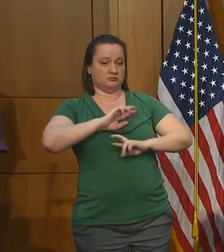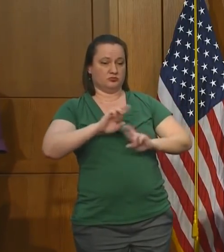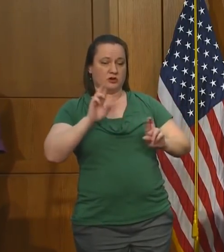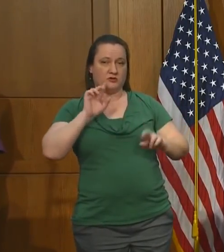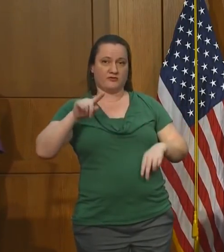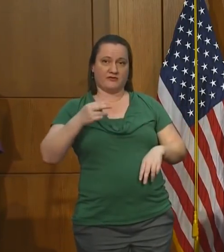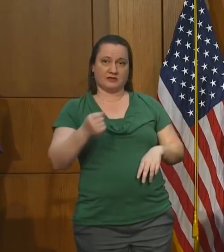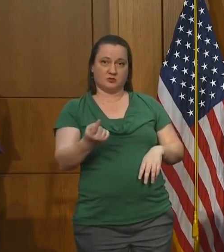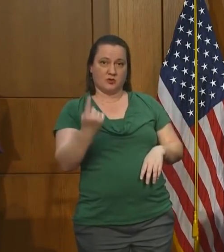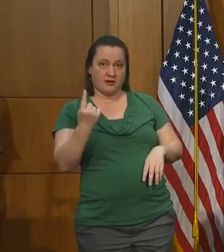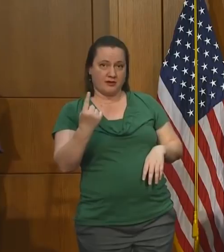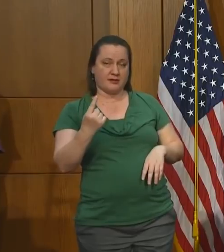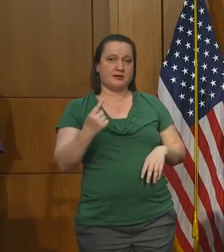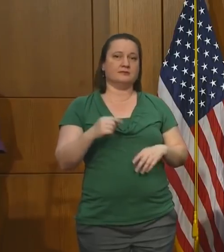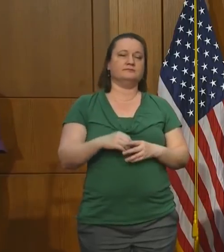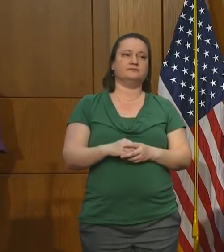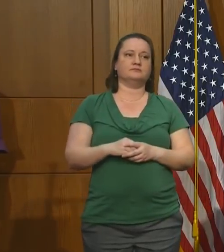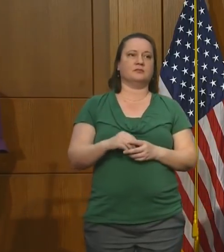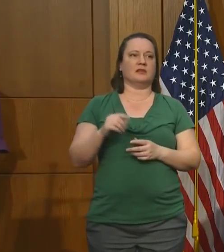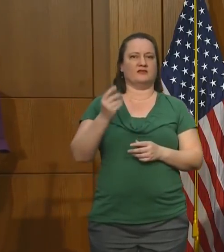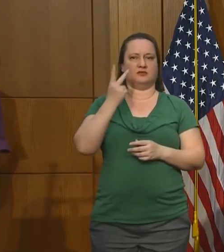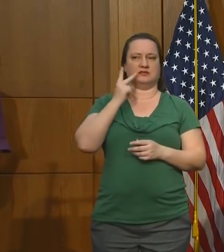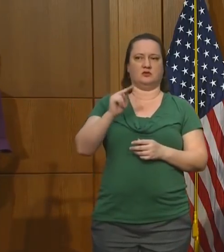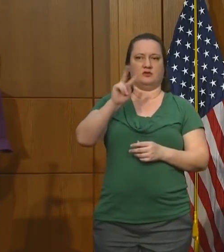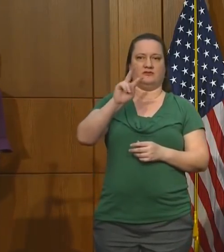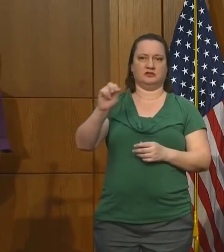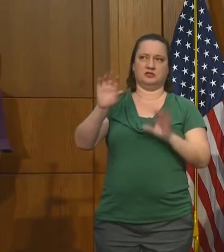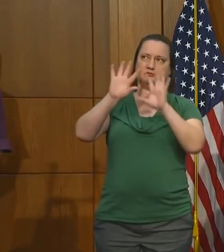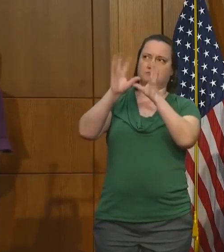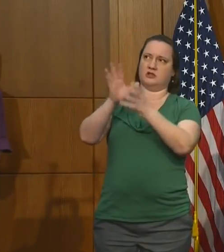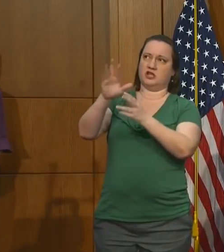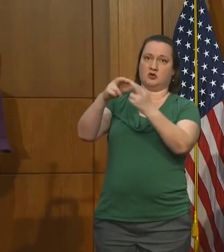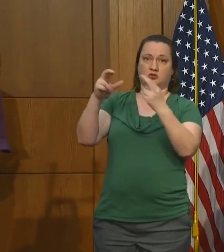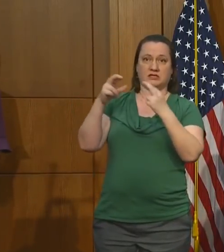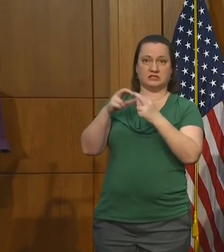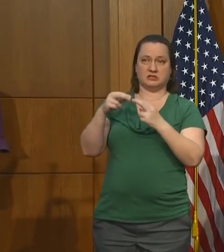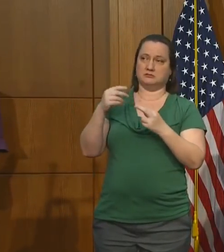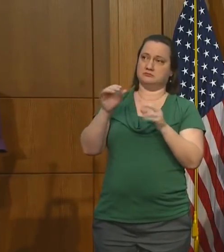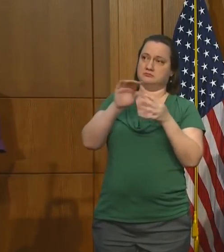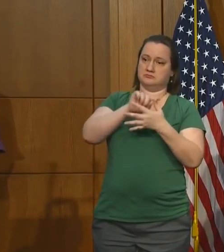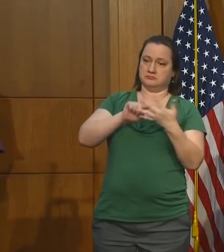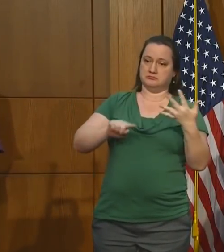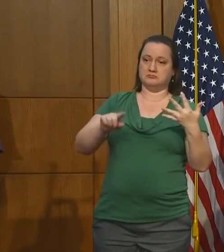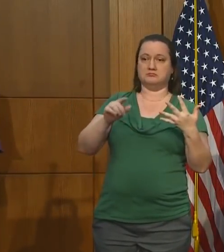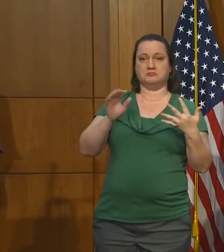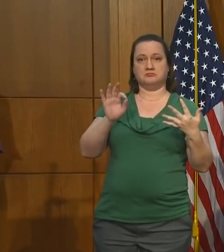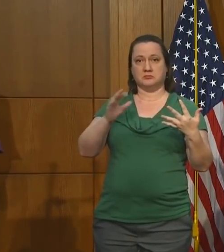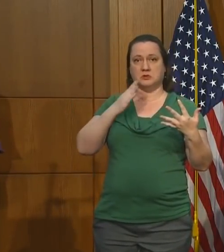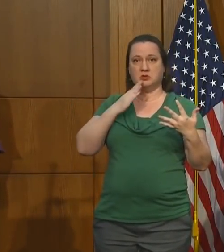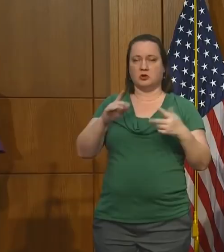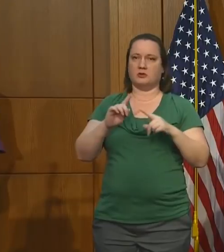THE SIX CRITERIA THAT THE GOVERNOR WENT OVER AS WELL AS THE REST OF VIRGINIA HAS AND- WHEN WE LOOK AT THE NORTHERN